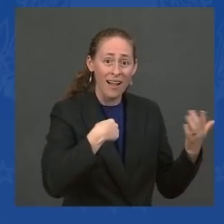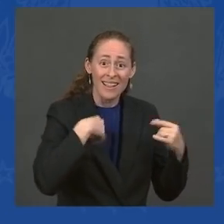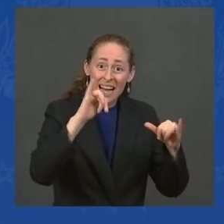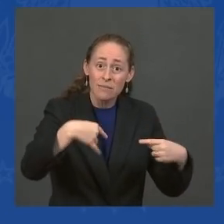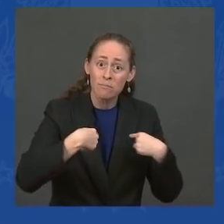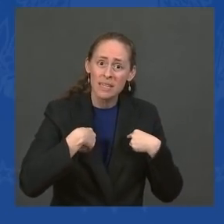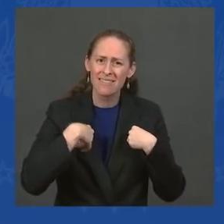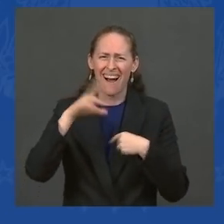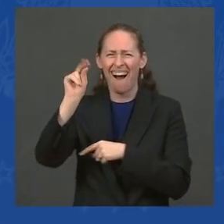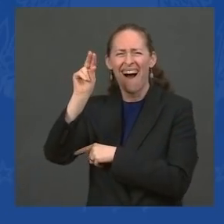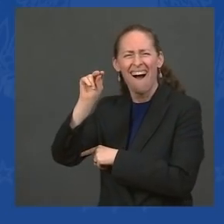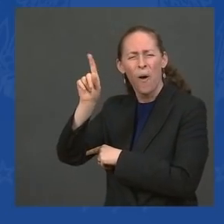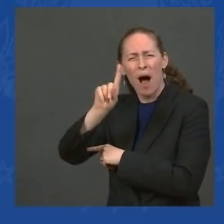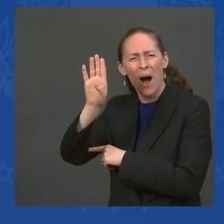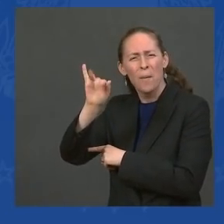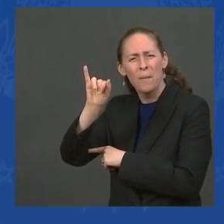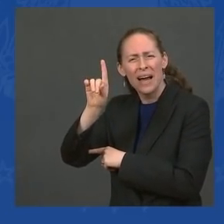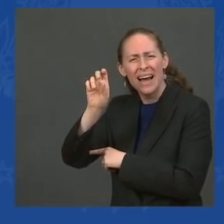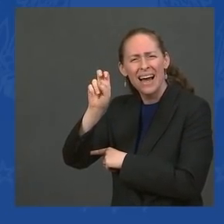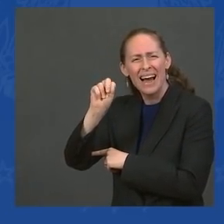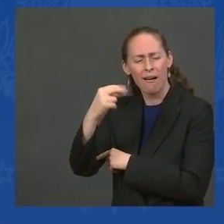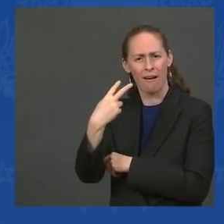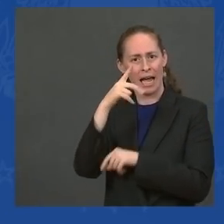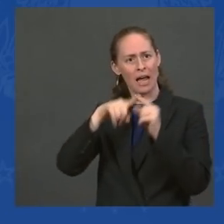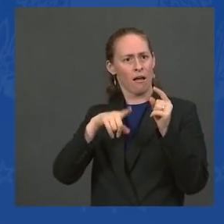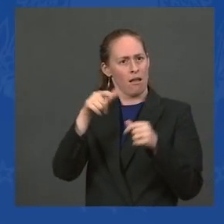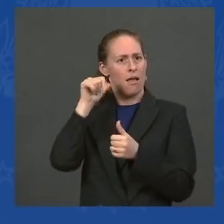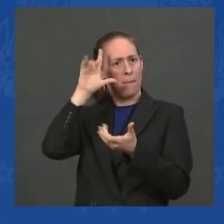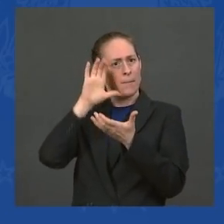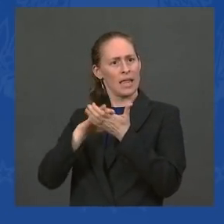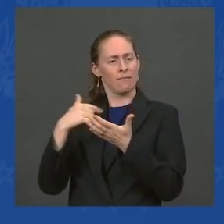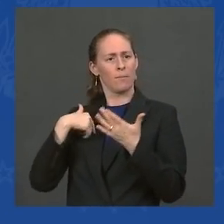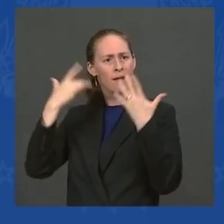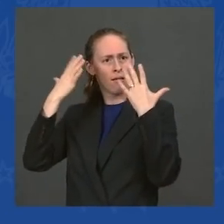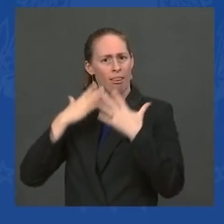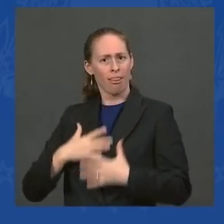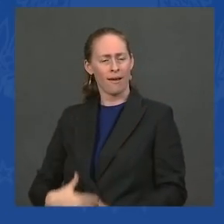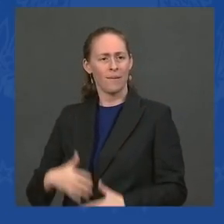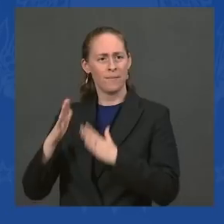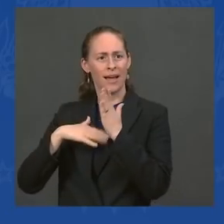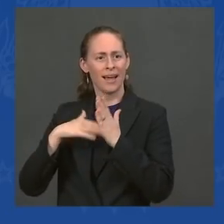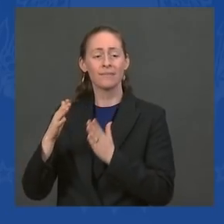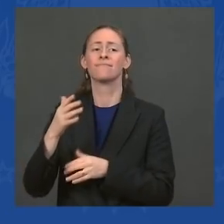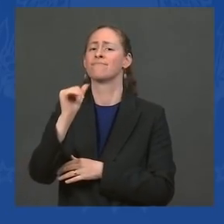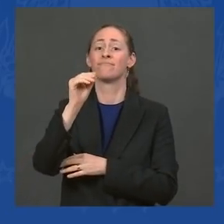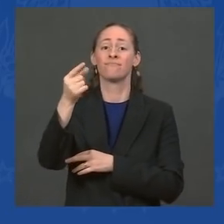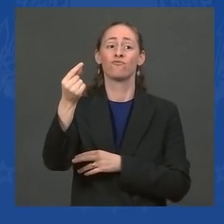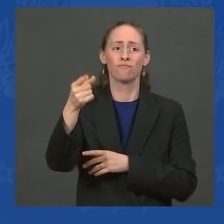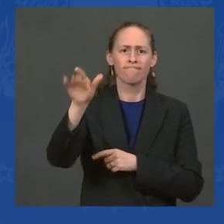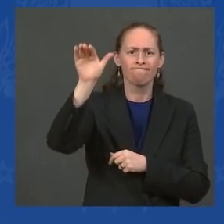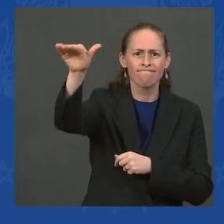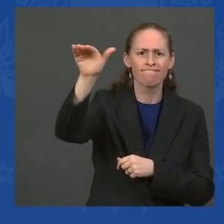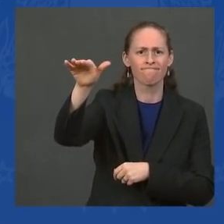And she brought the chief of police over to let him know that everything was going to be taken care of, and I'm going to -- but your mother was something else.